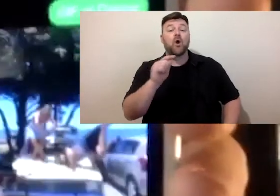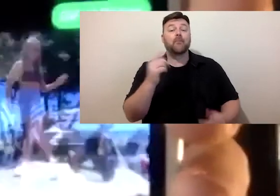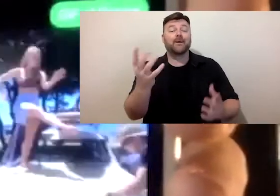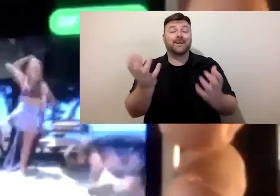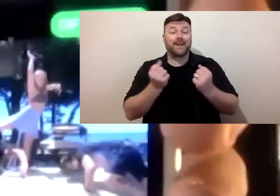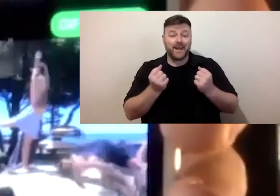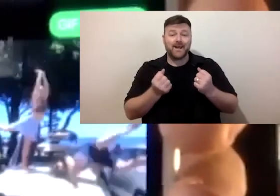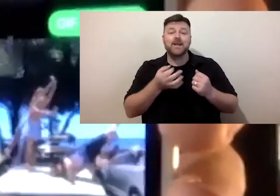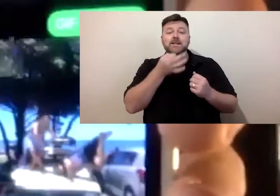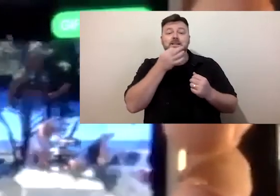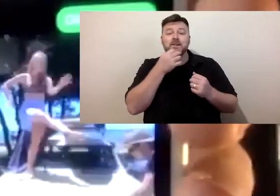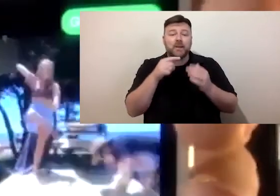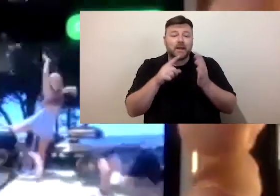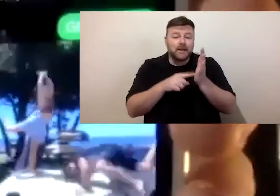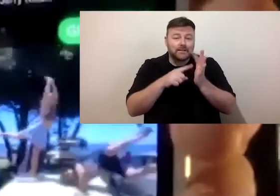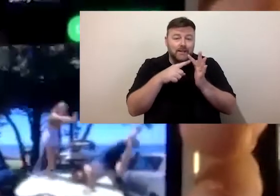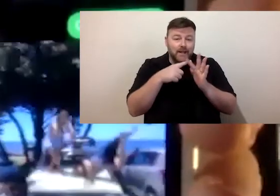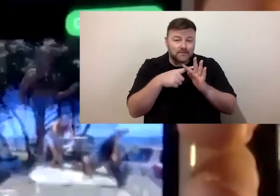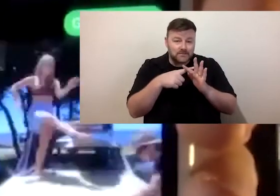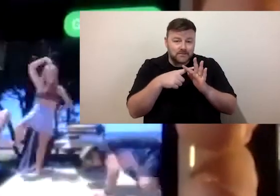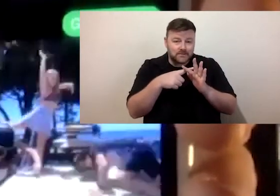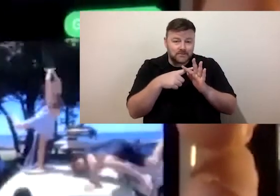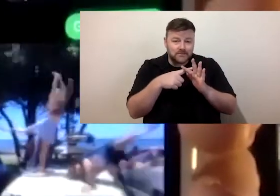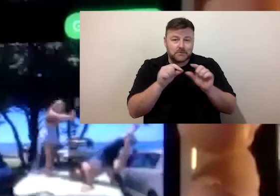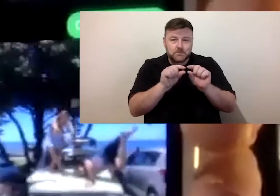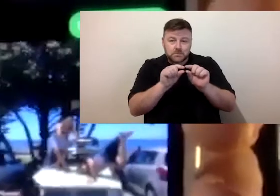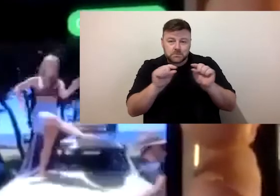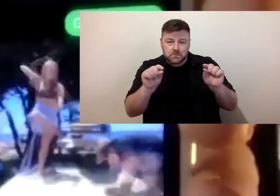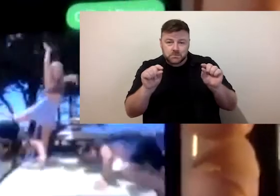text called the GIF of Dance, the title, and then underneath it is the